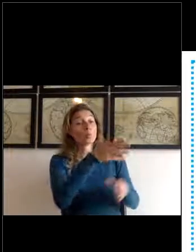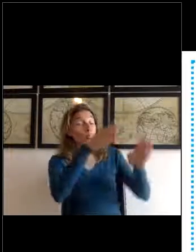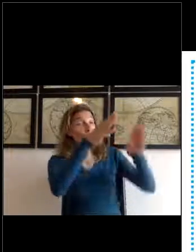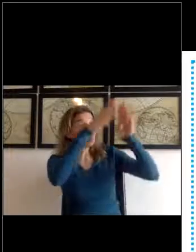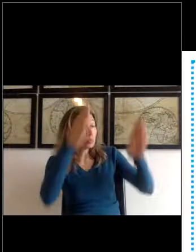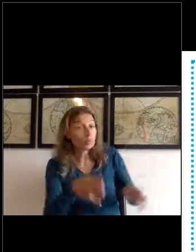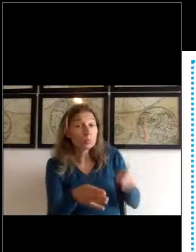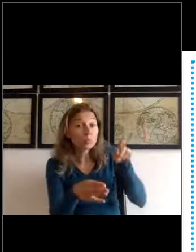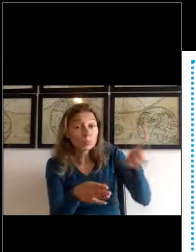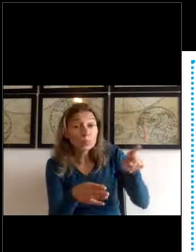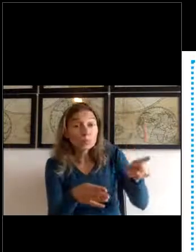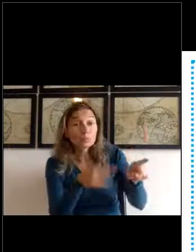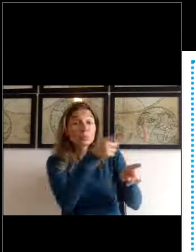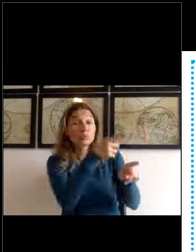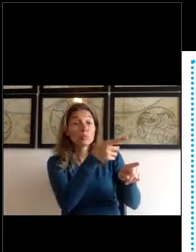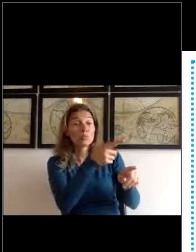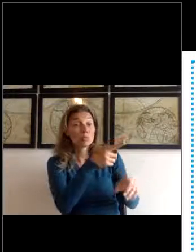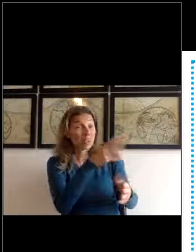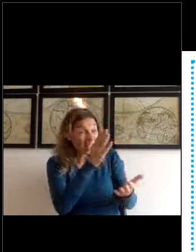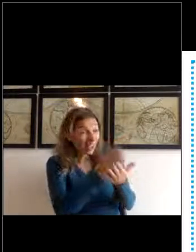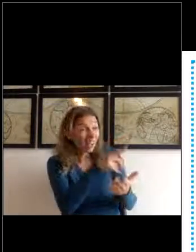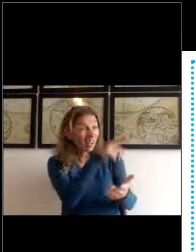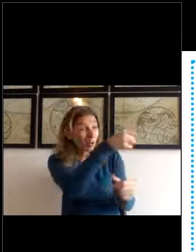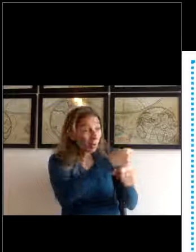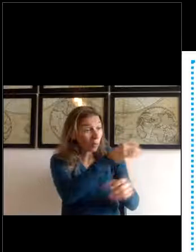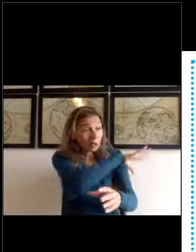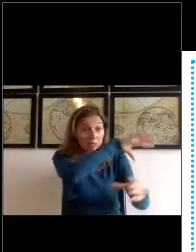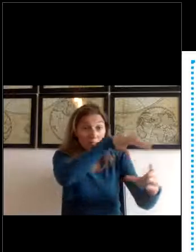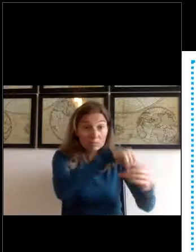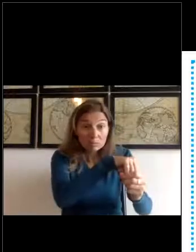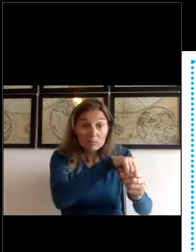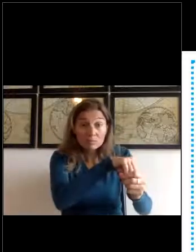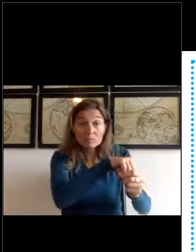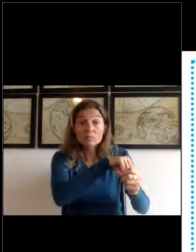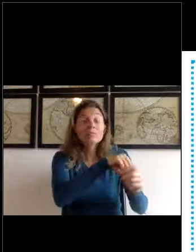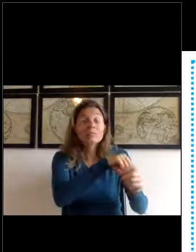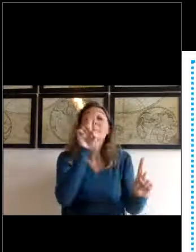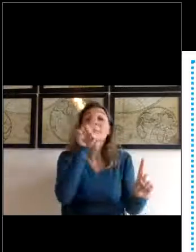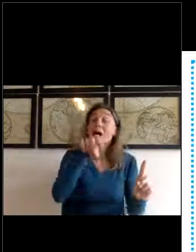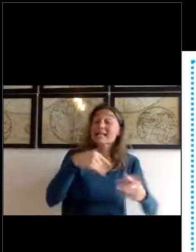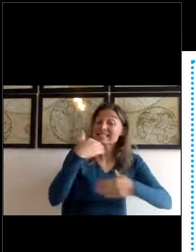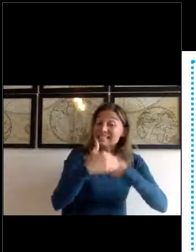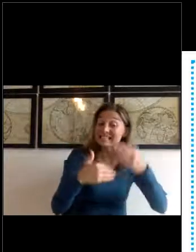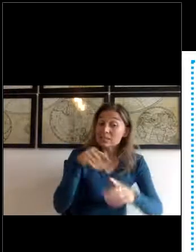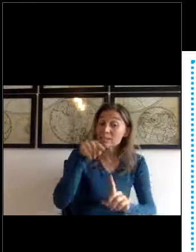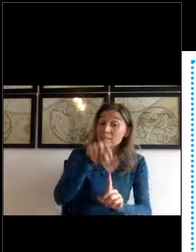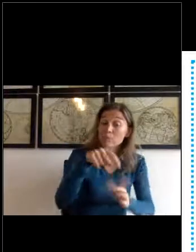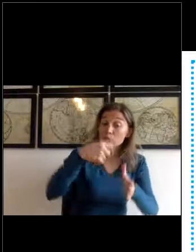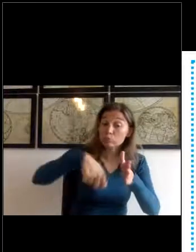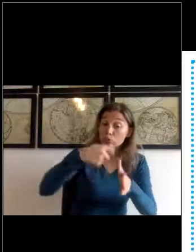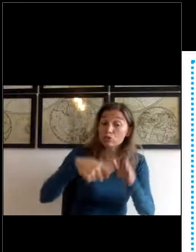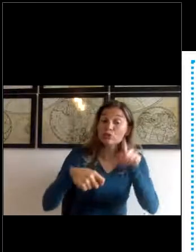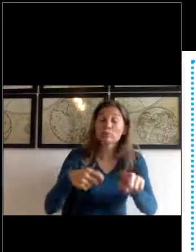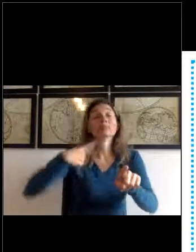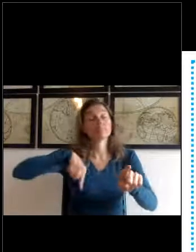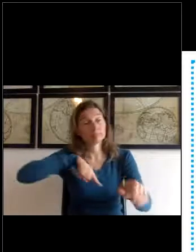For disability specific projects, we'd need to show clearly that the project has made or intends to make it